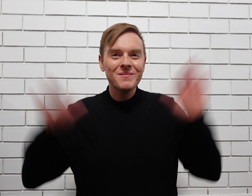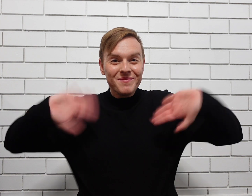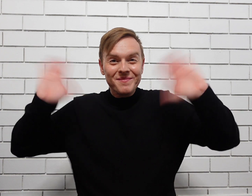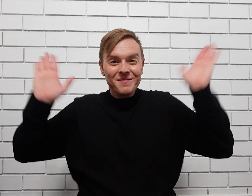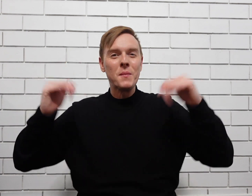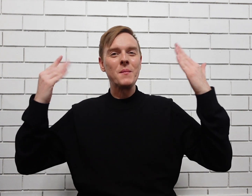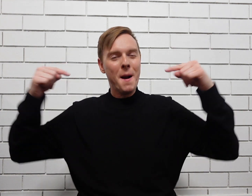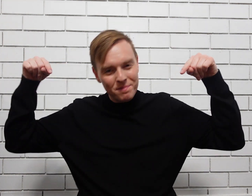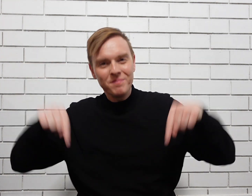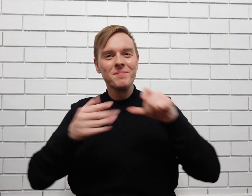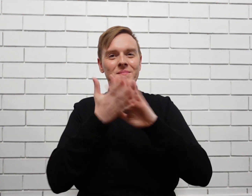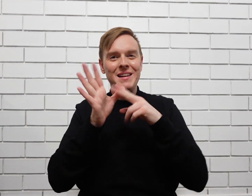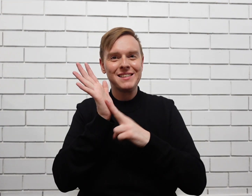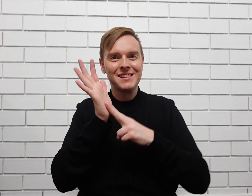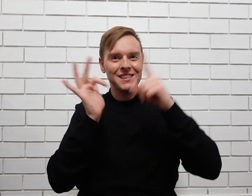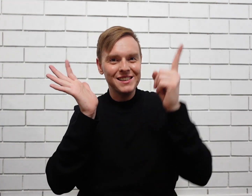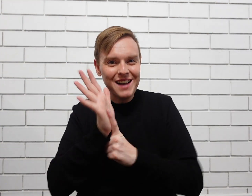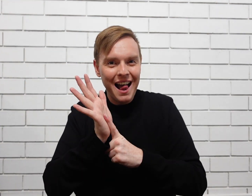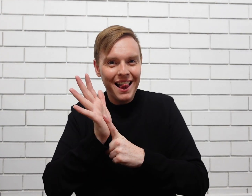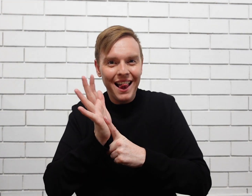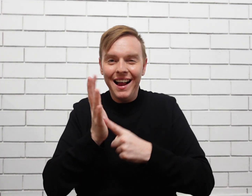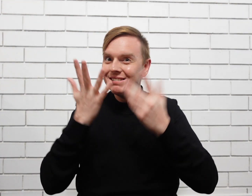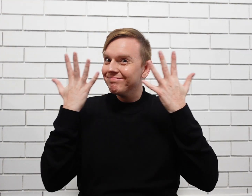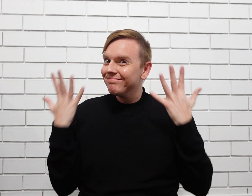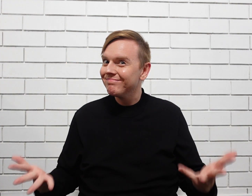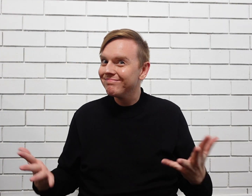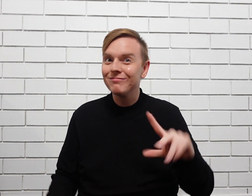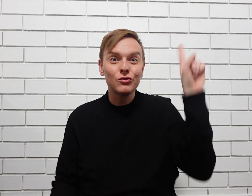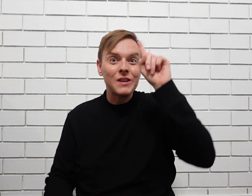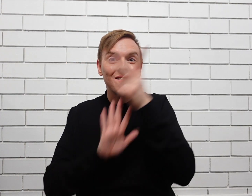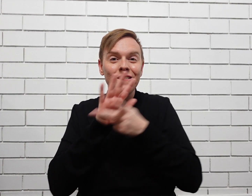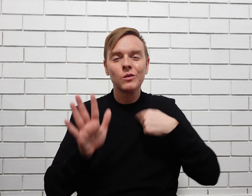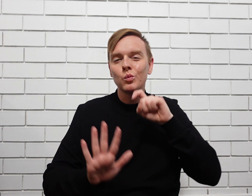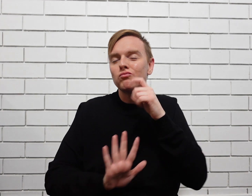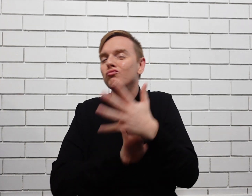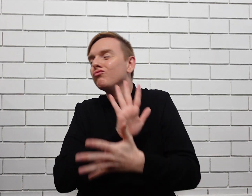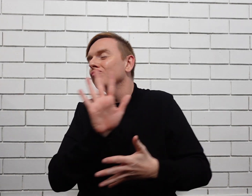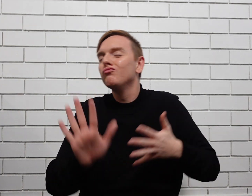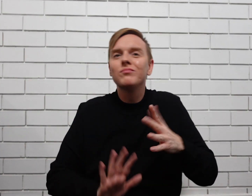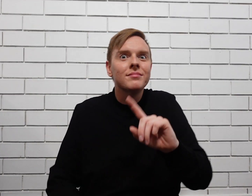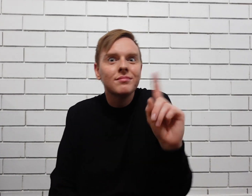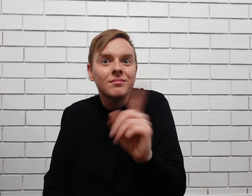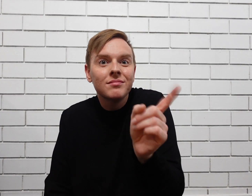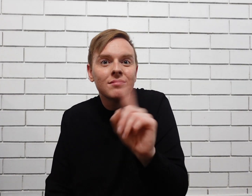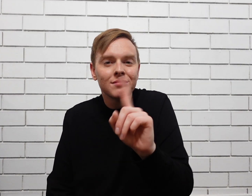Hello everyone. Welcome back to my channel. In today's video I will be signing (talking) about what?